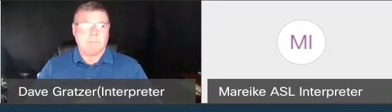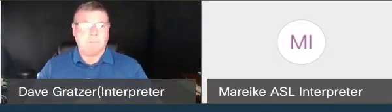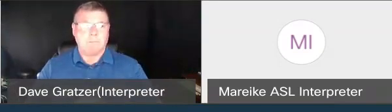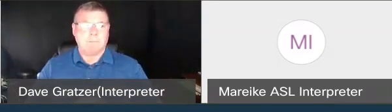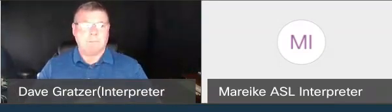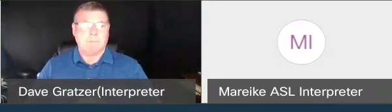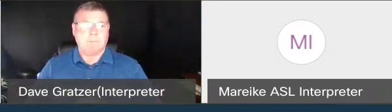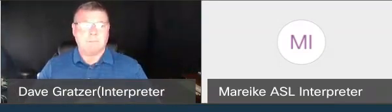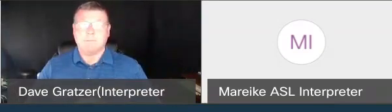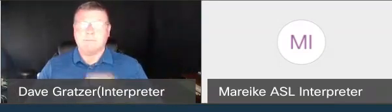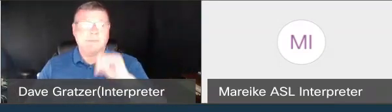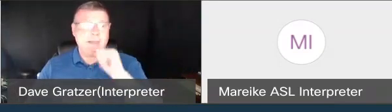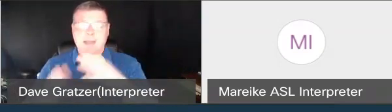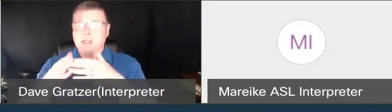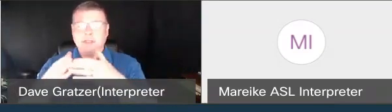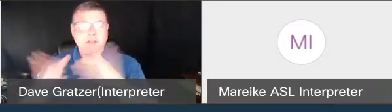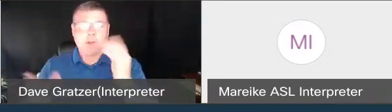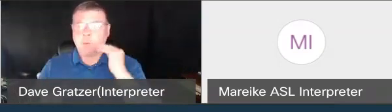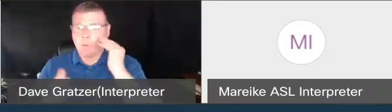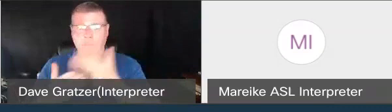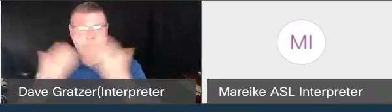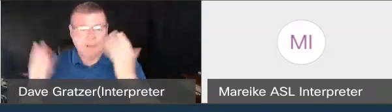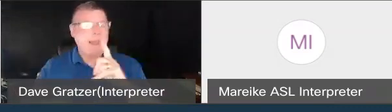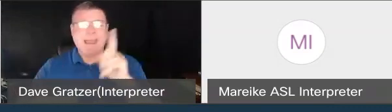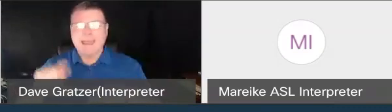is not generally homeless, they just can't make their way home,